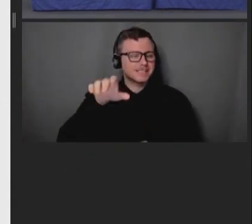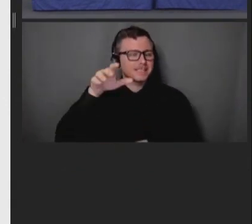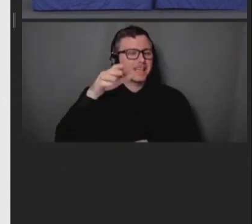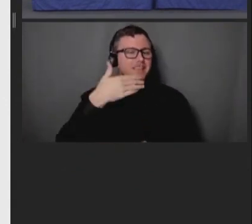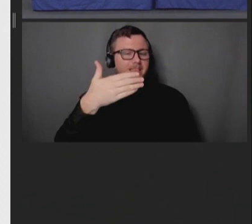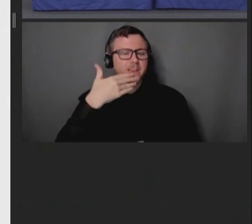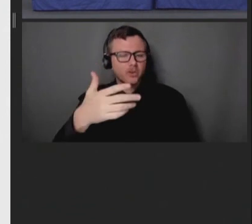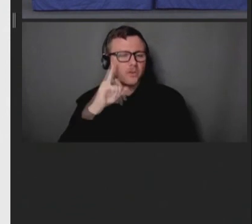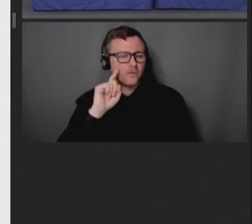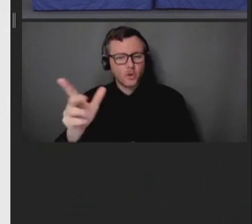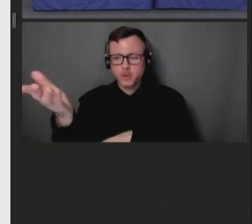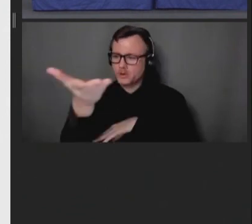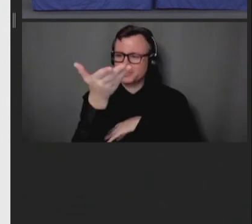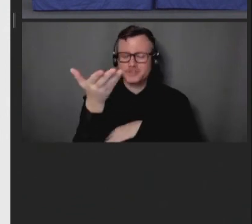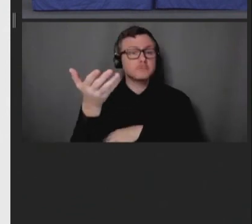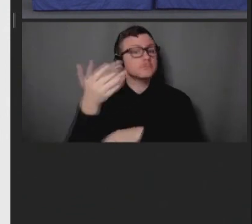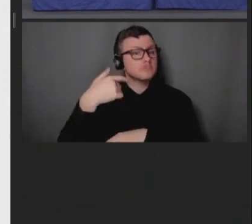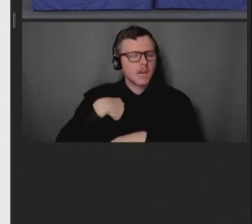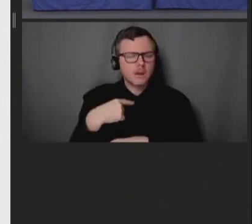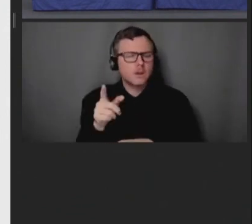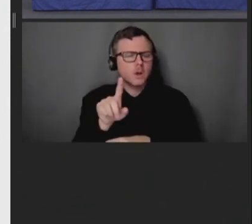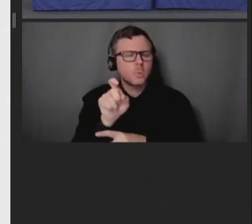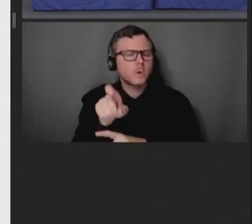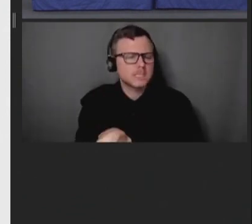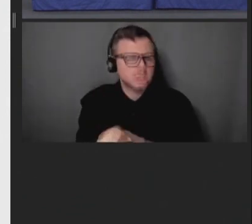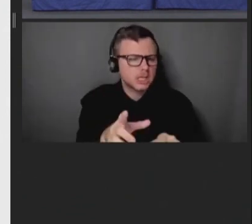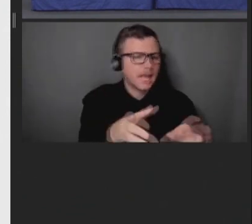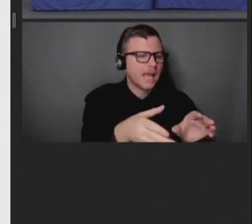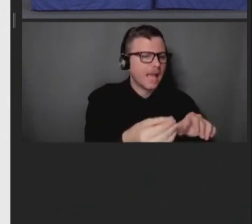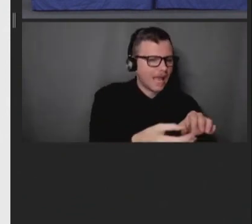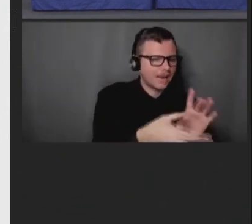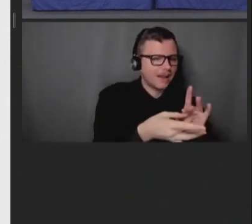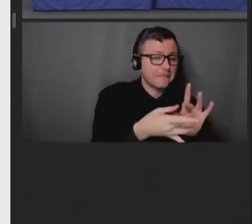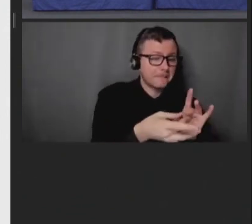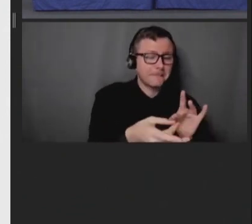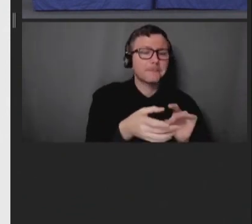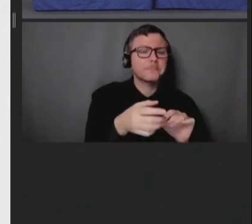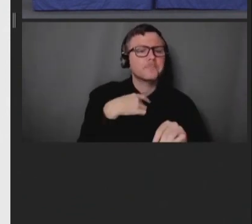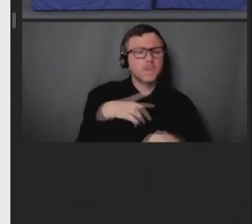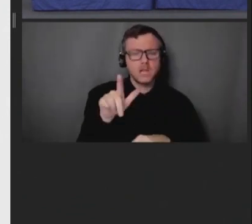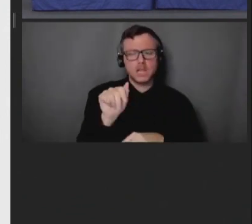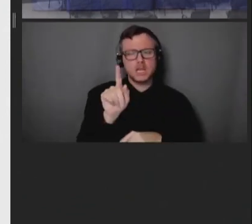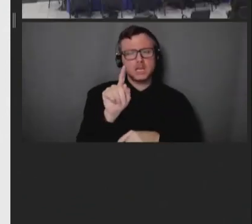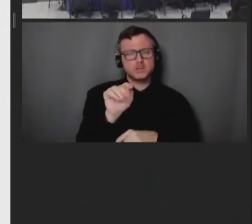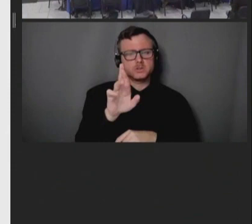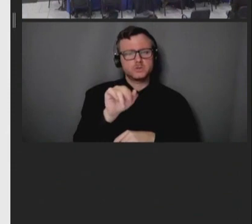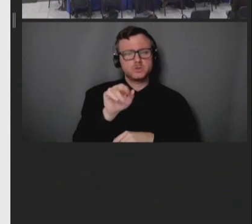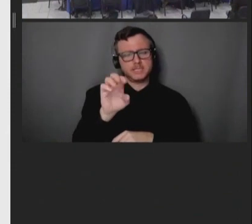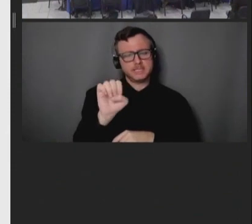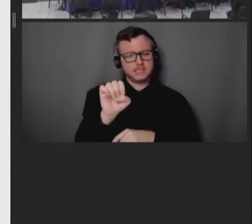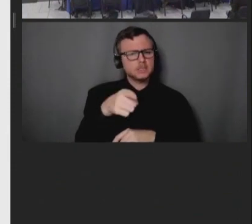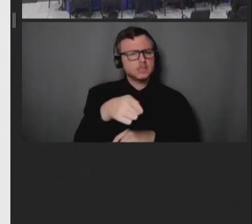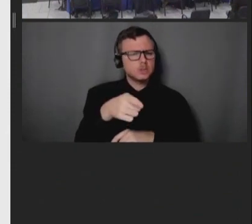the presenters. I had a question and a comment. First, LaTreace, I was wondering if you looked at